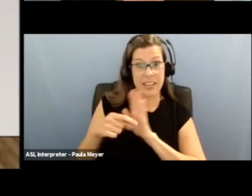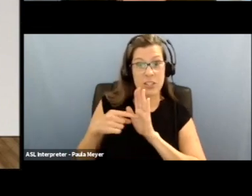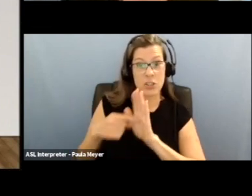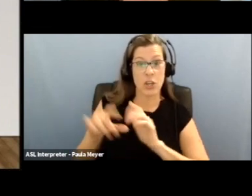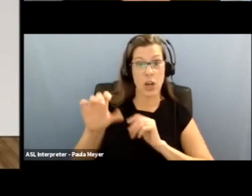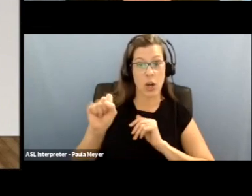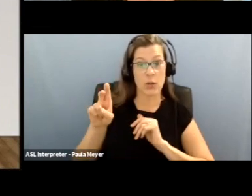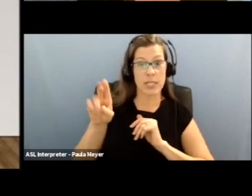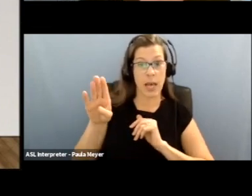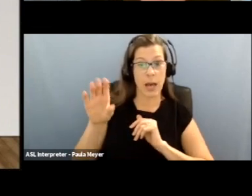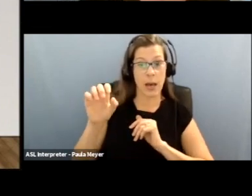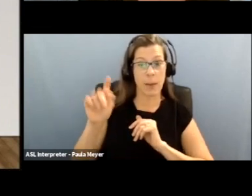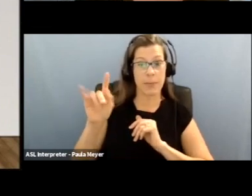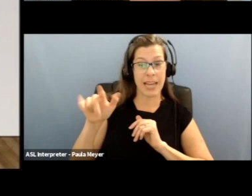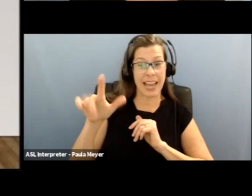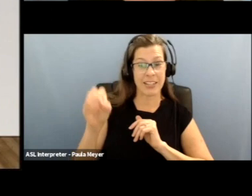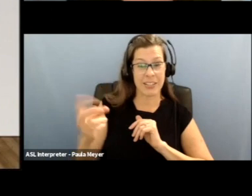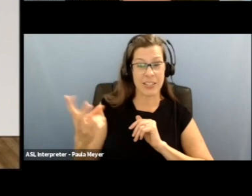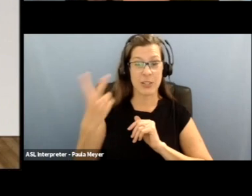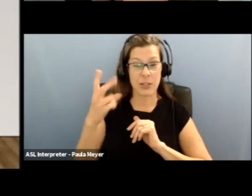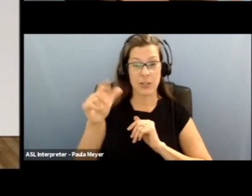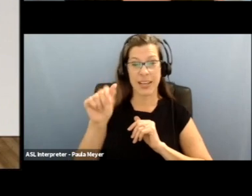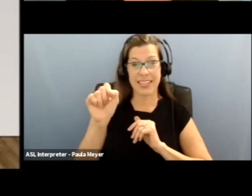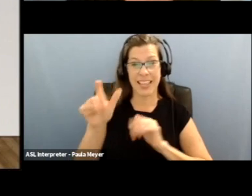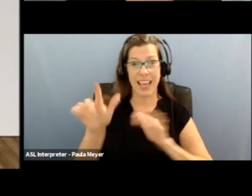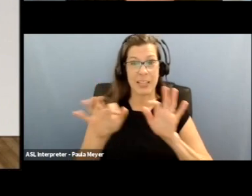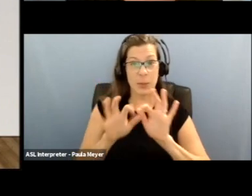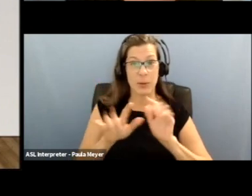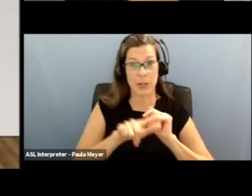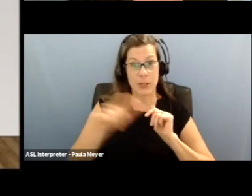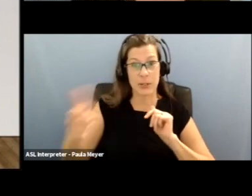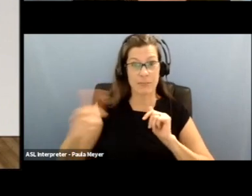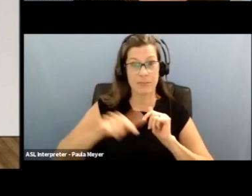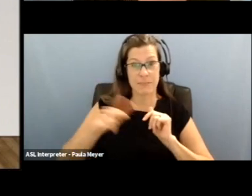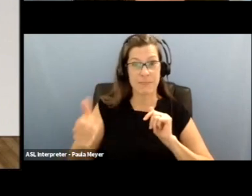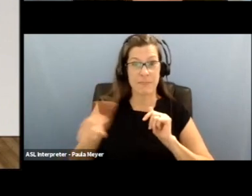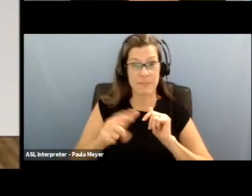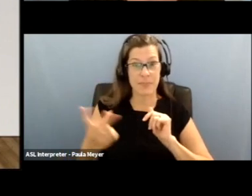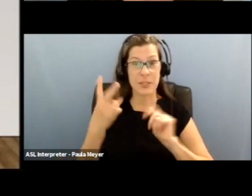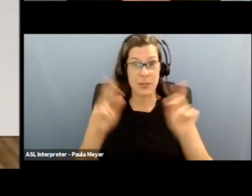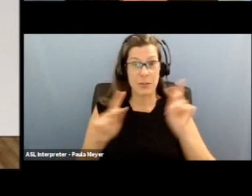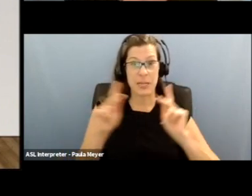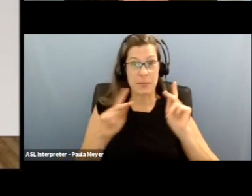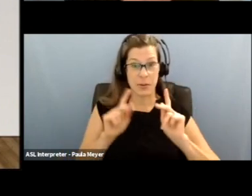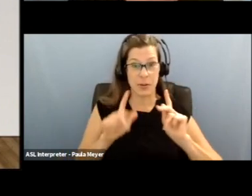We have two ASL interpreters that will be trading off and on. Look for the two people with ASL in their Zoom name.